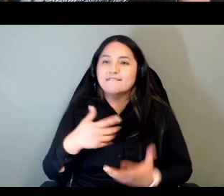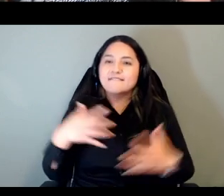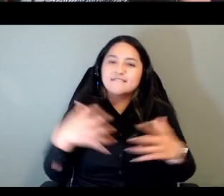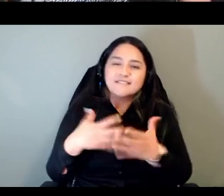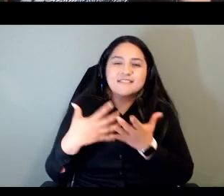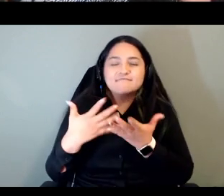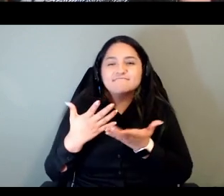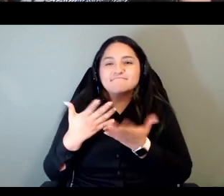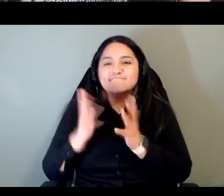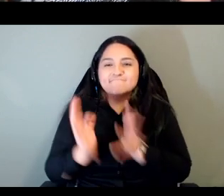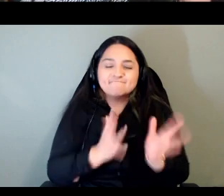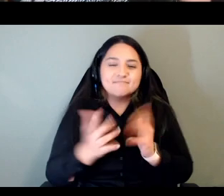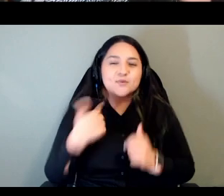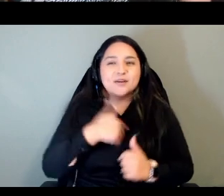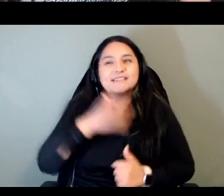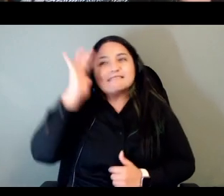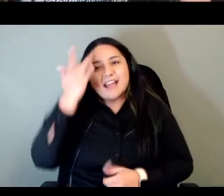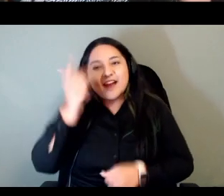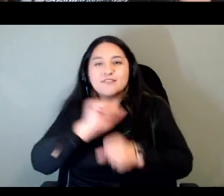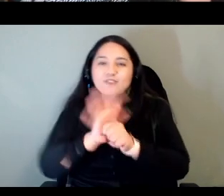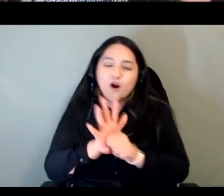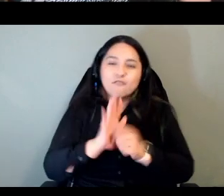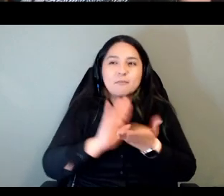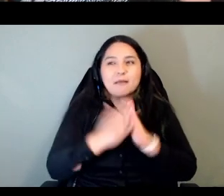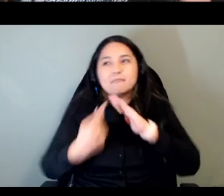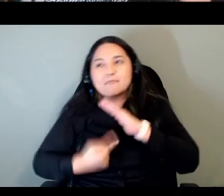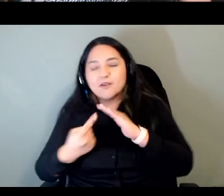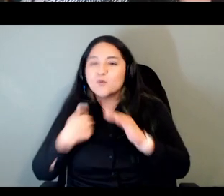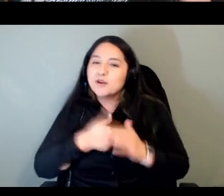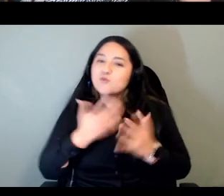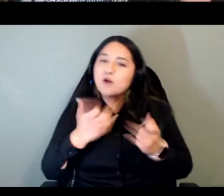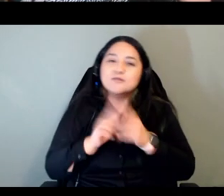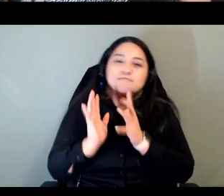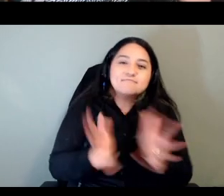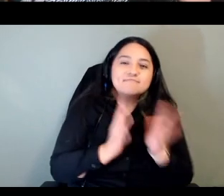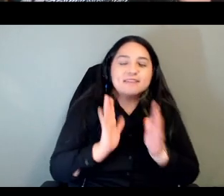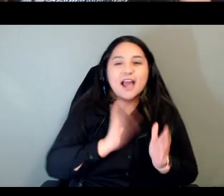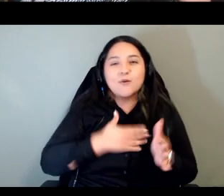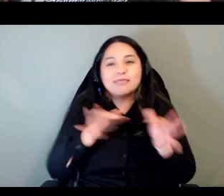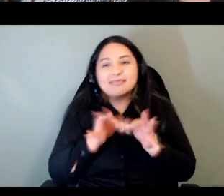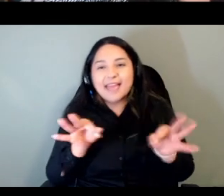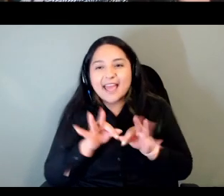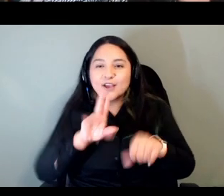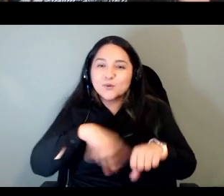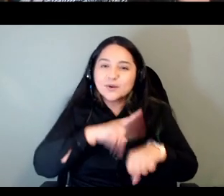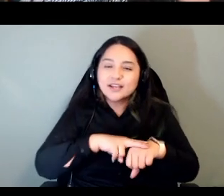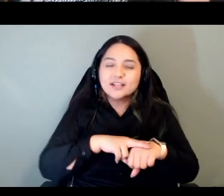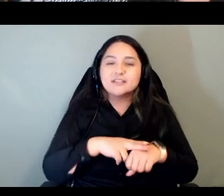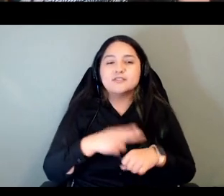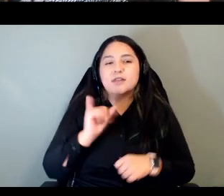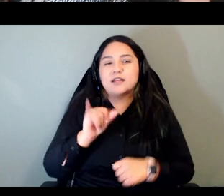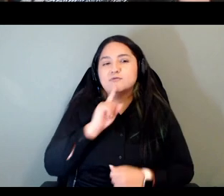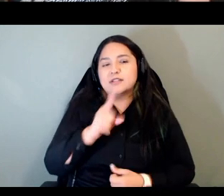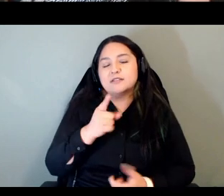to talk chickasaw so um it's been really good to as our case counts drop here on the reservation